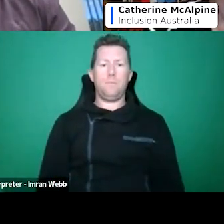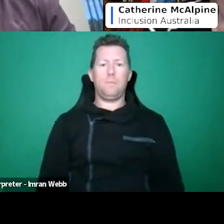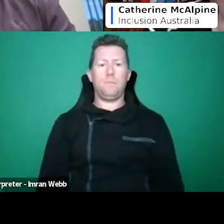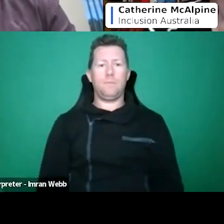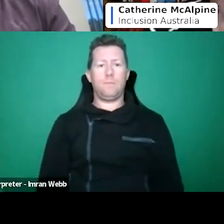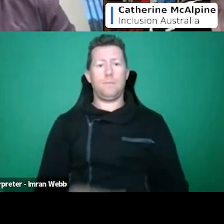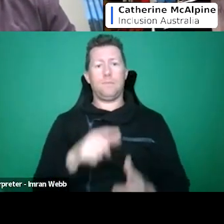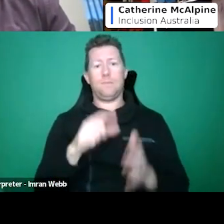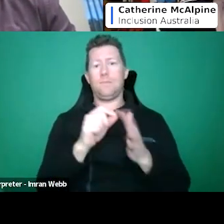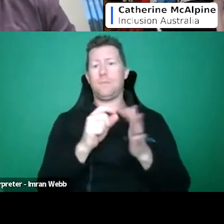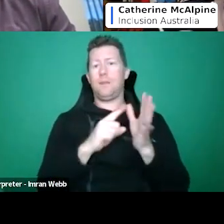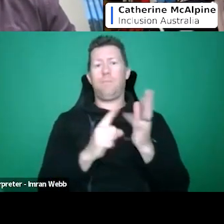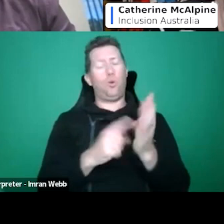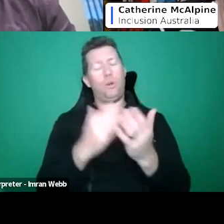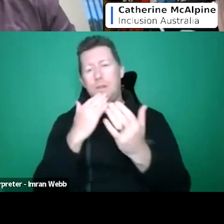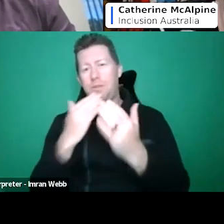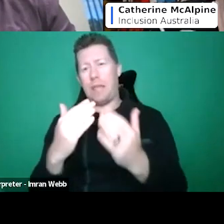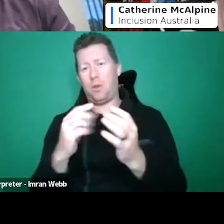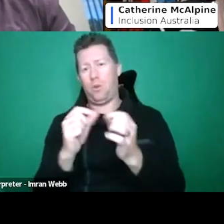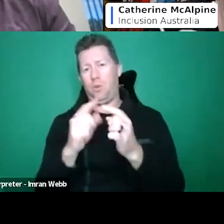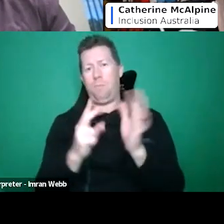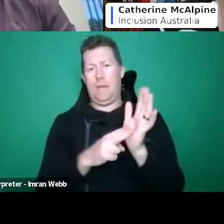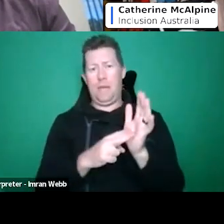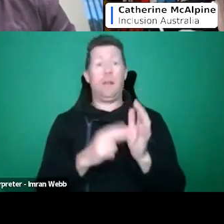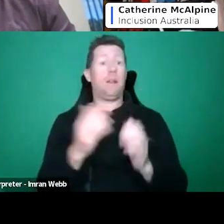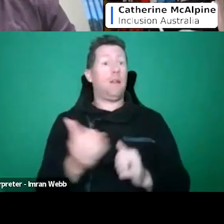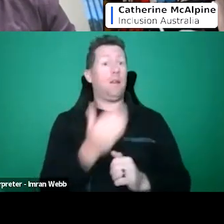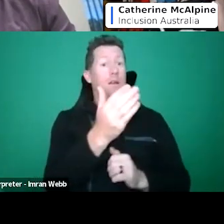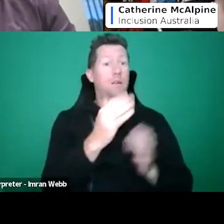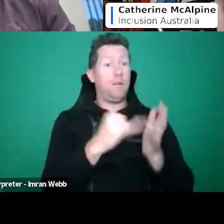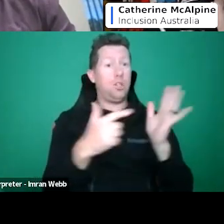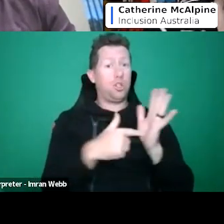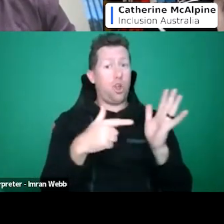Thank you very much. Dr. Gauntlett. Dr. Avery I’ll go to you next.